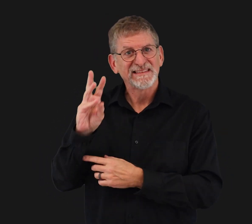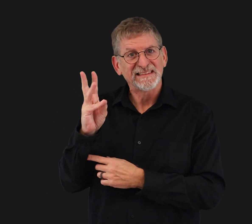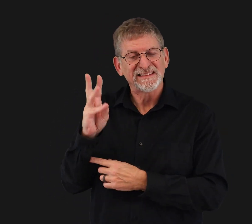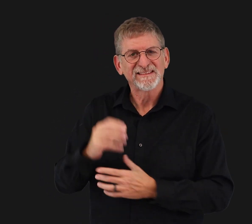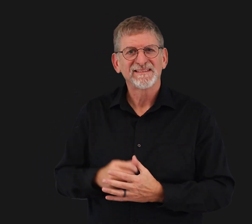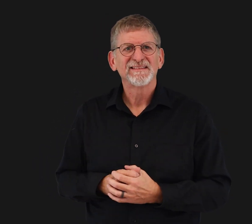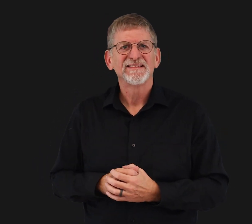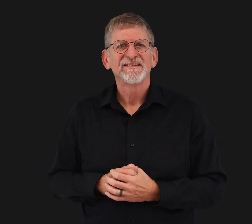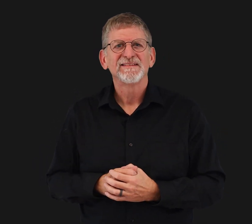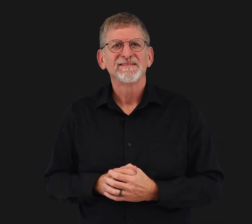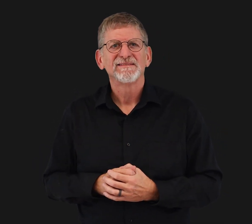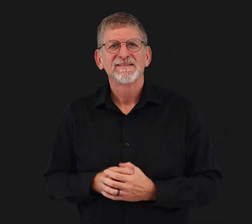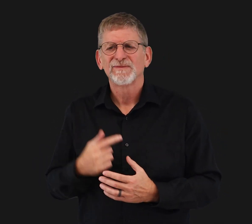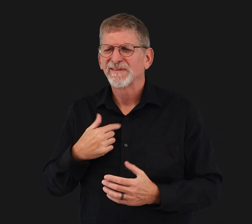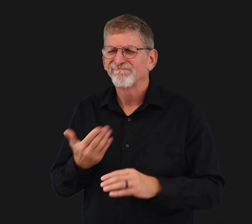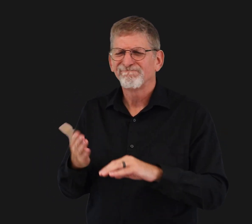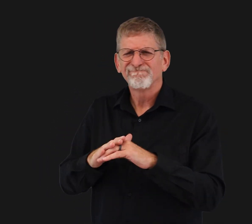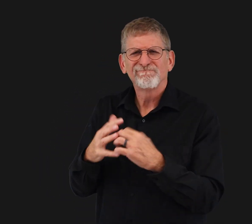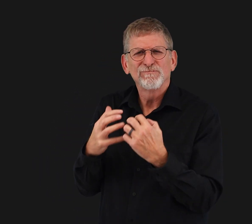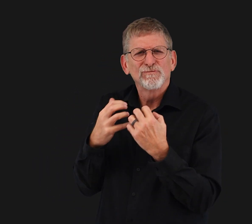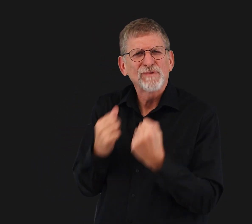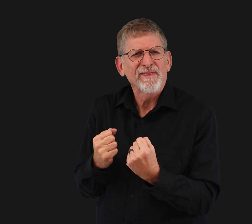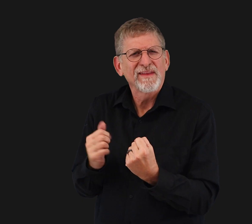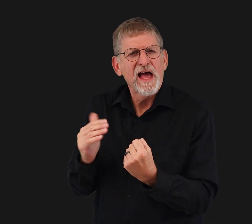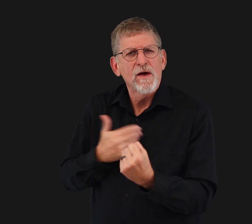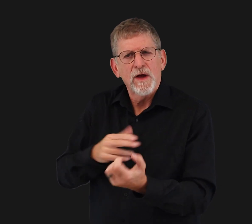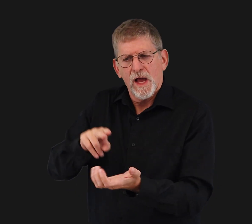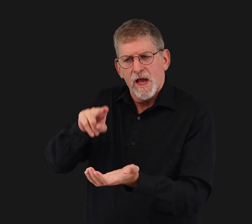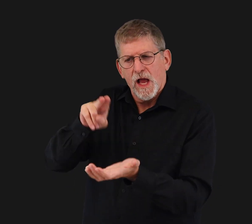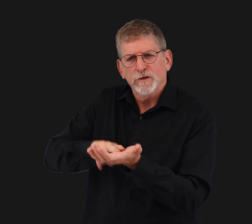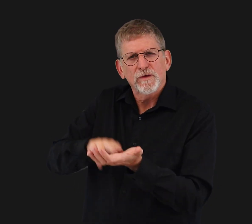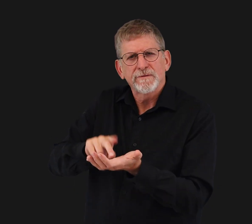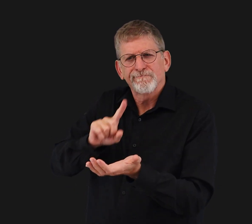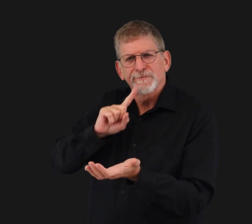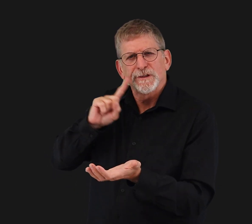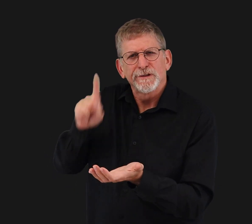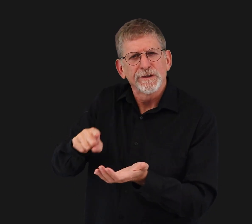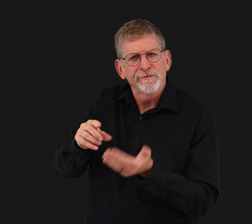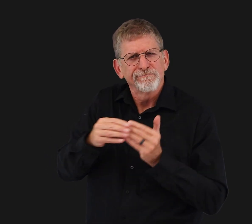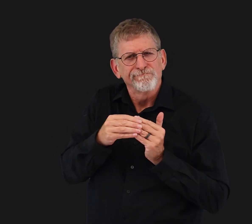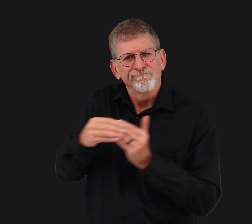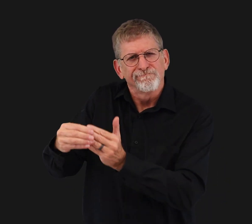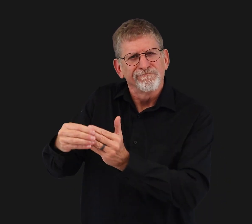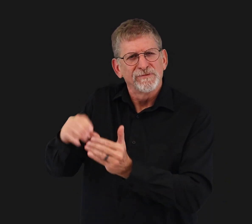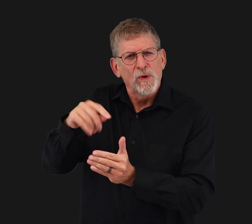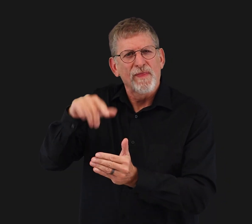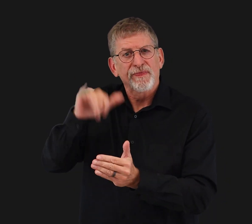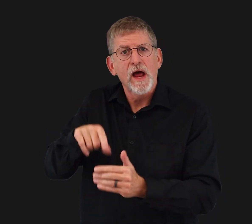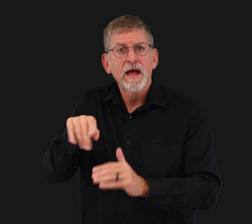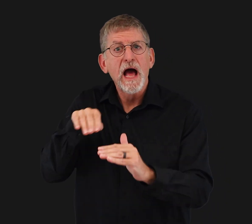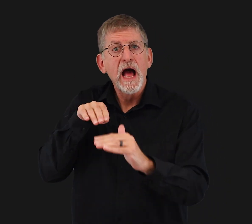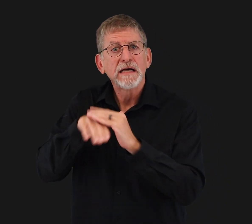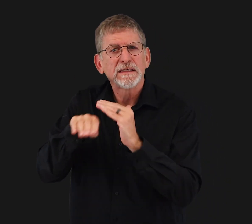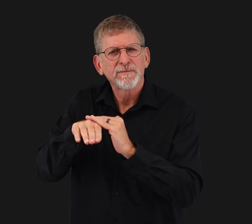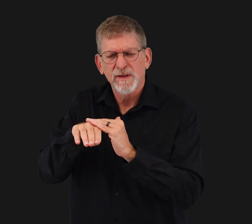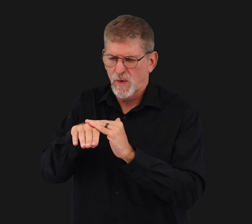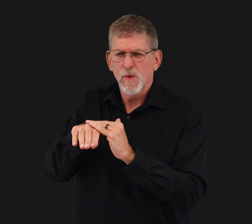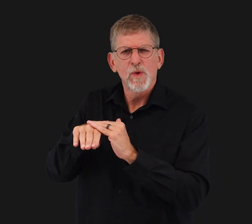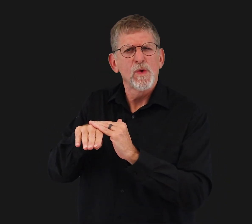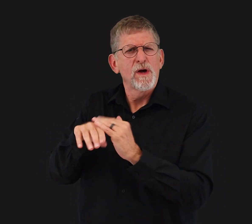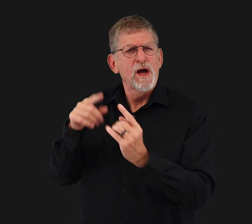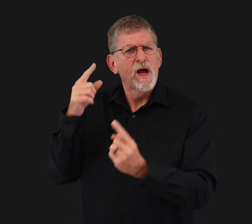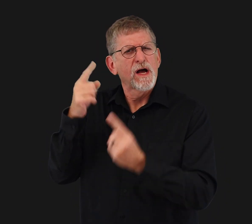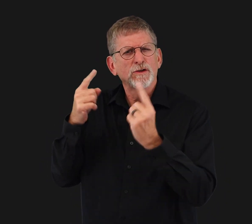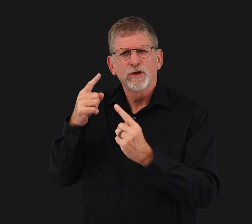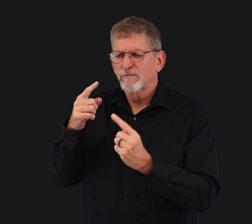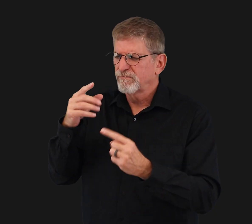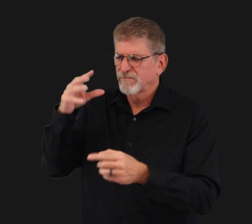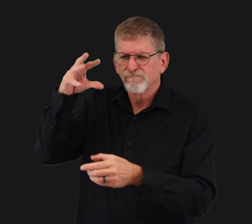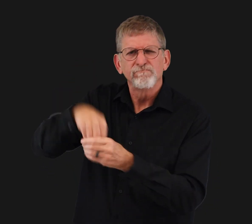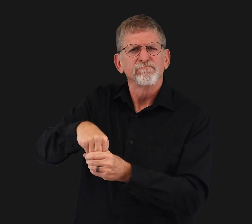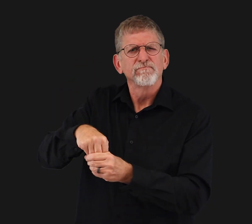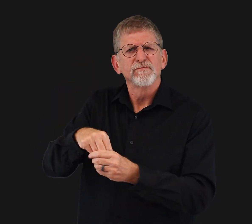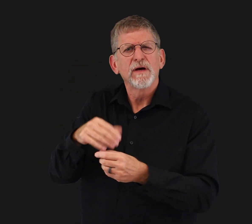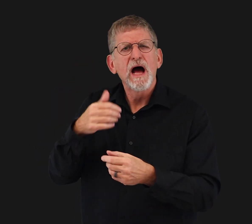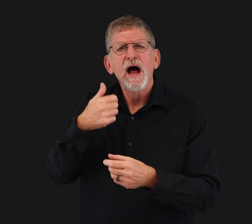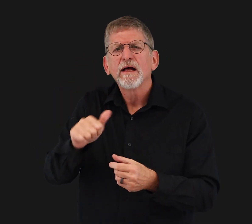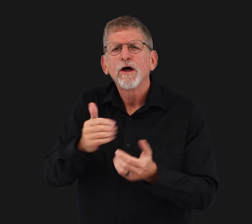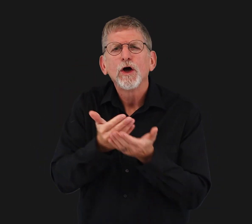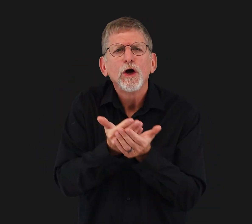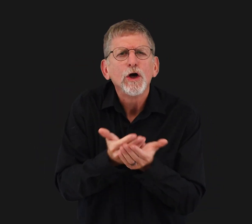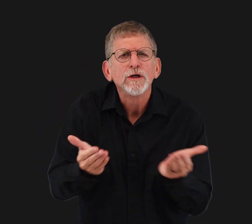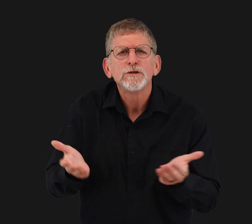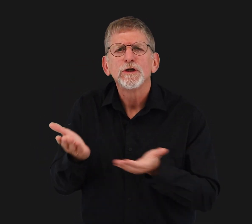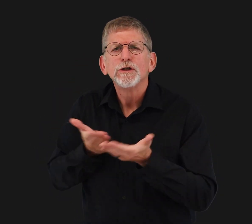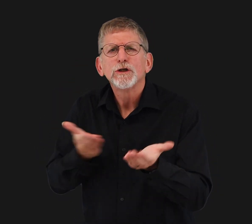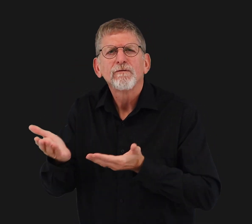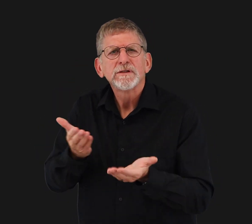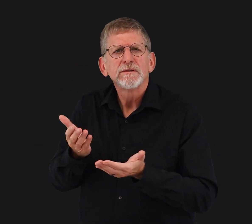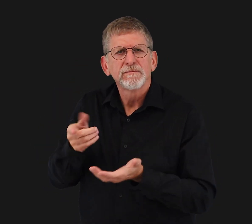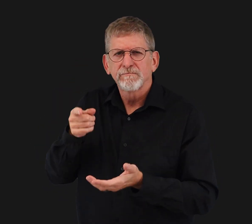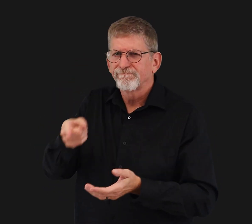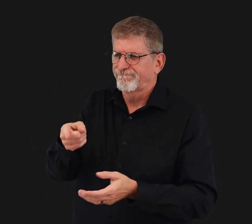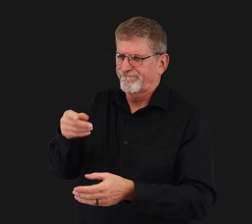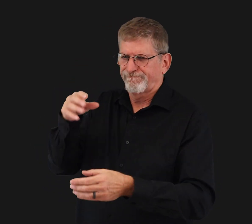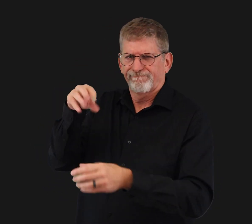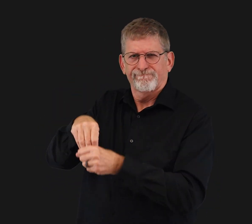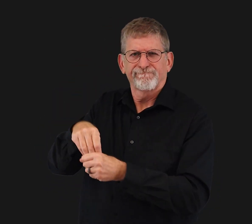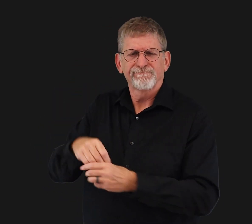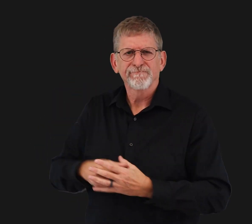• We strengthened our contracting directive so that accessibility is considered in the provision of goods and services.